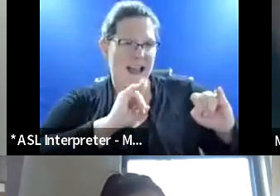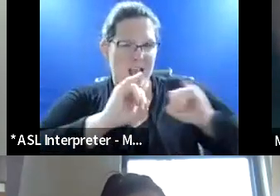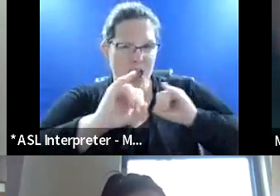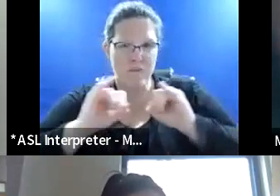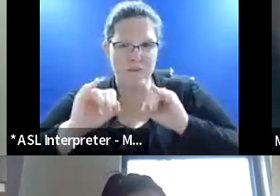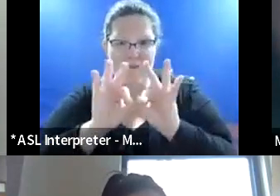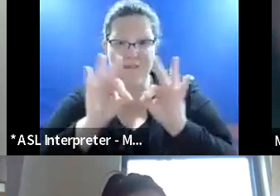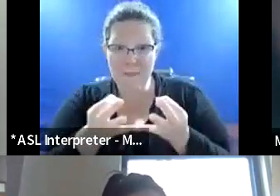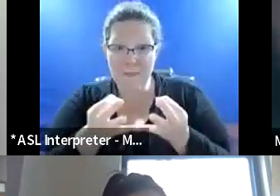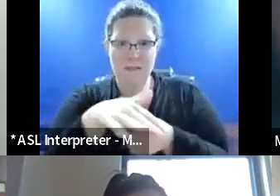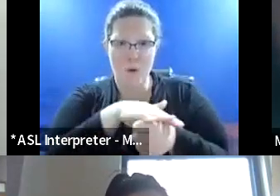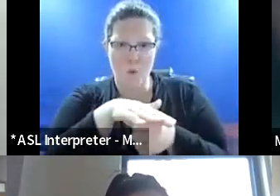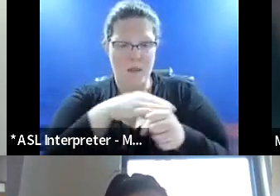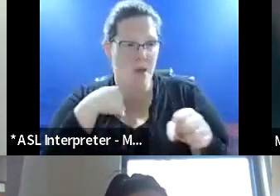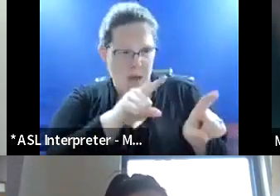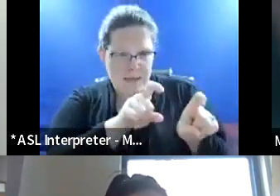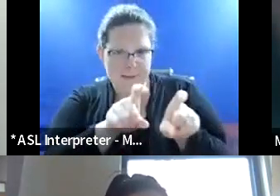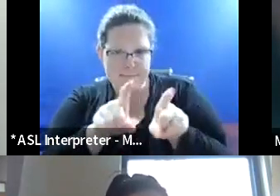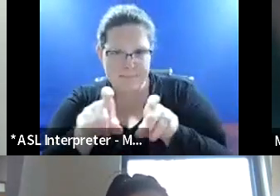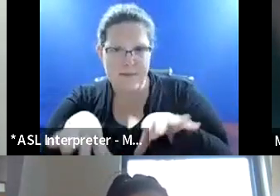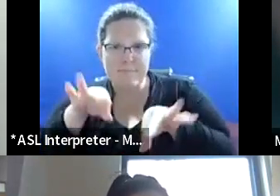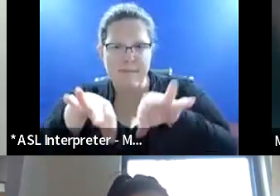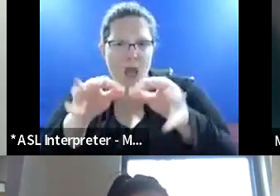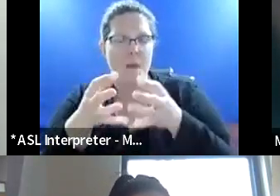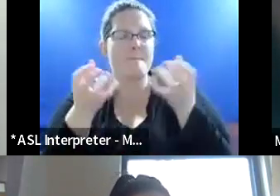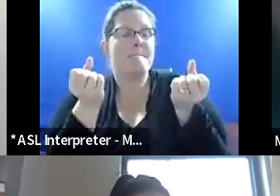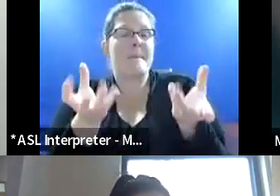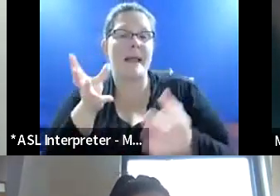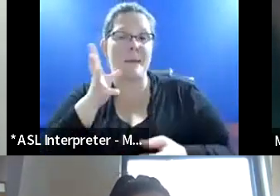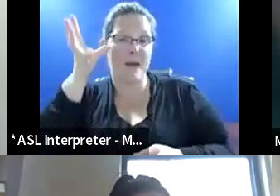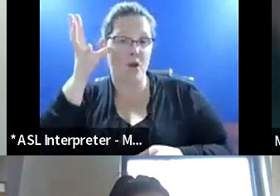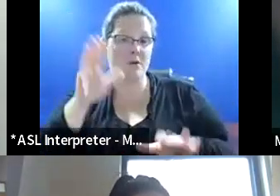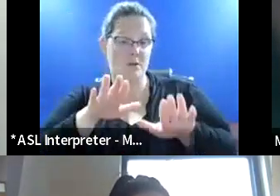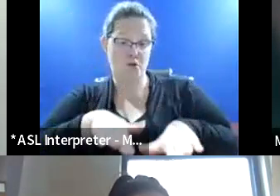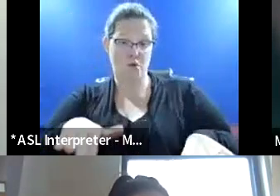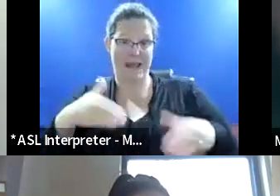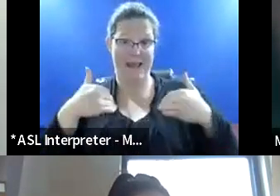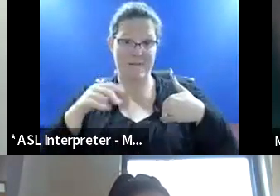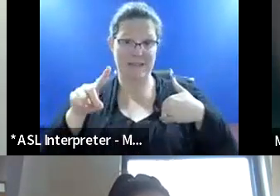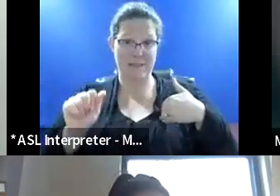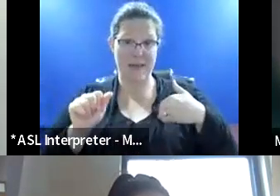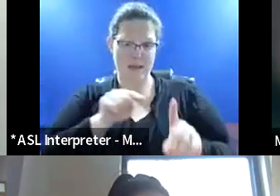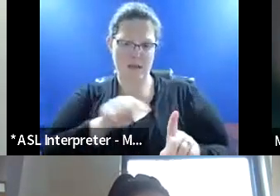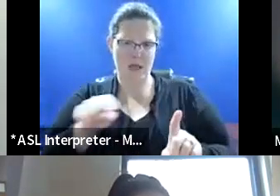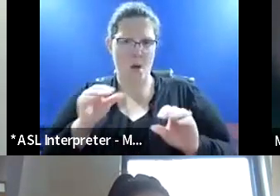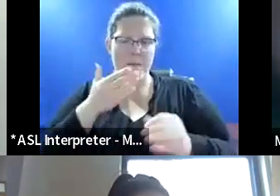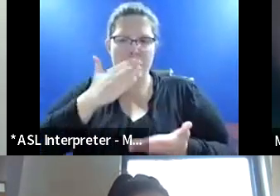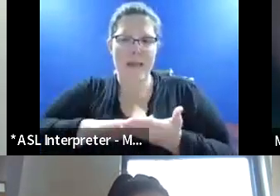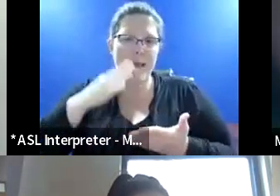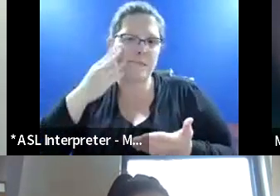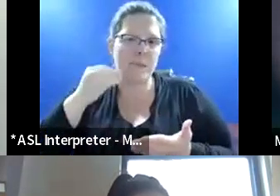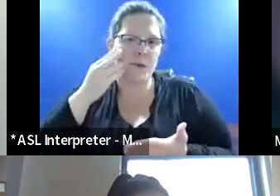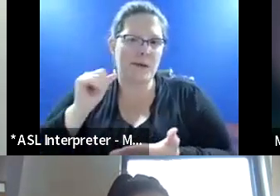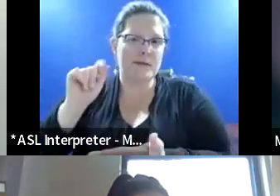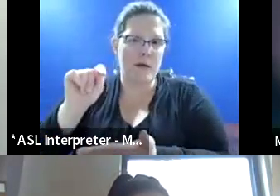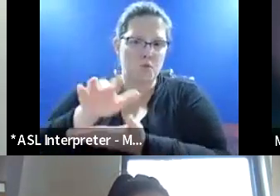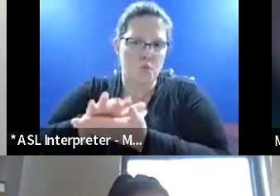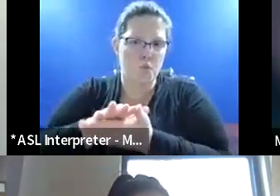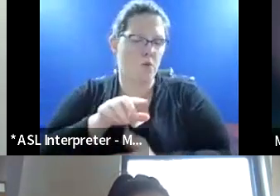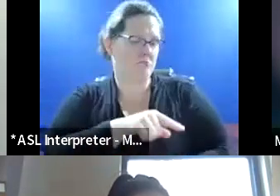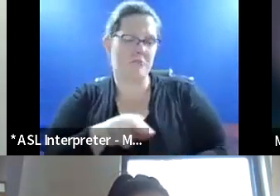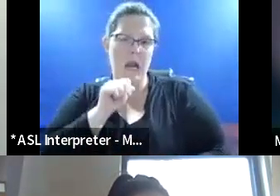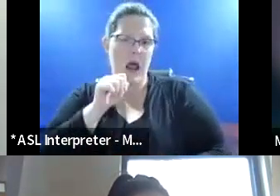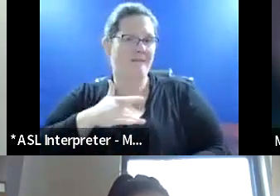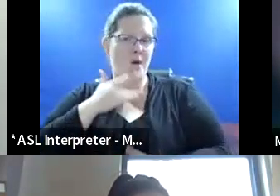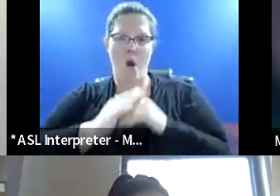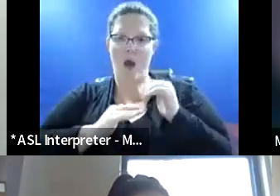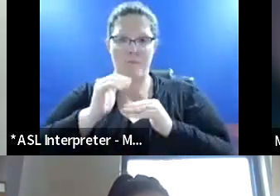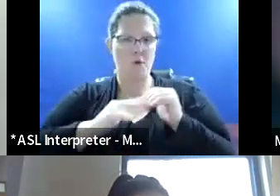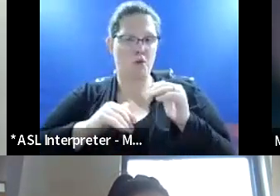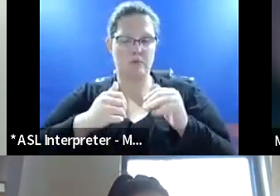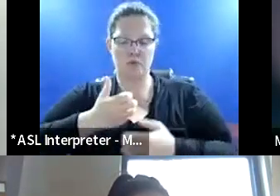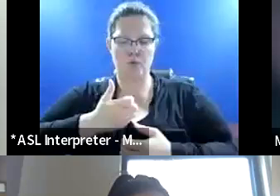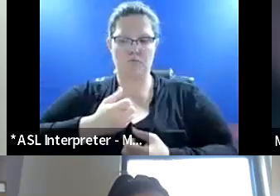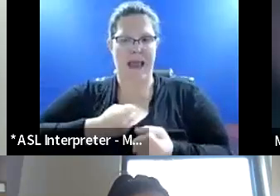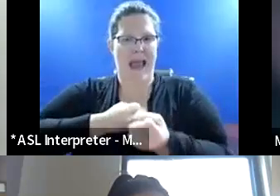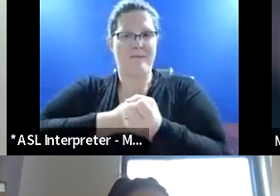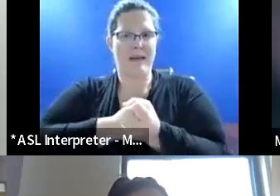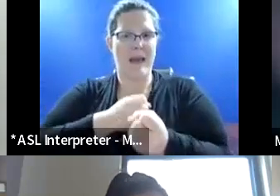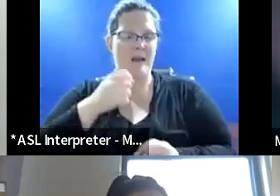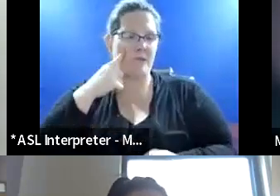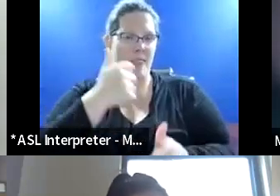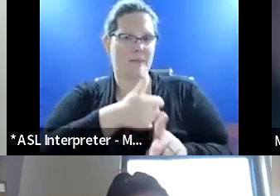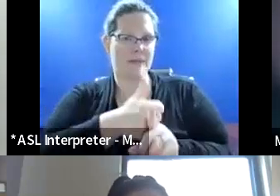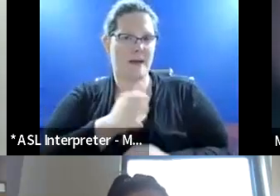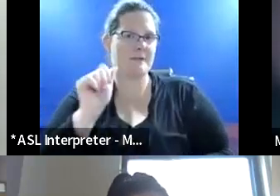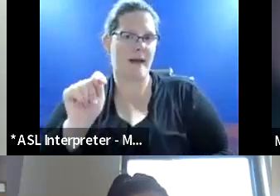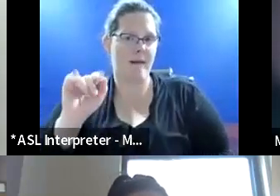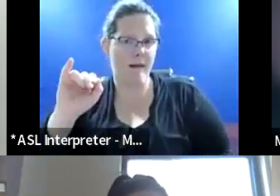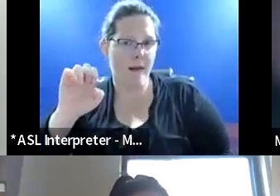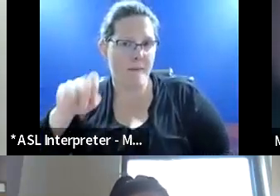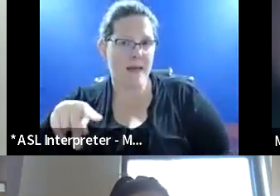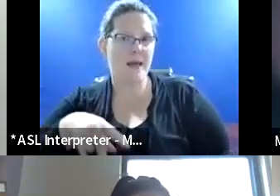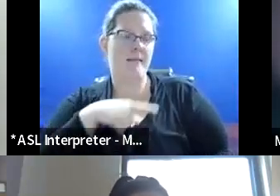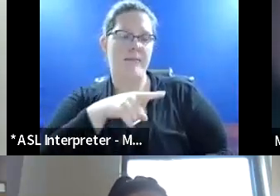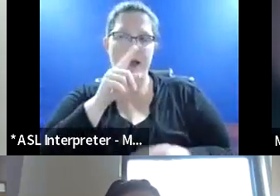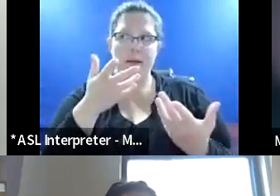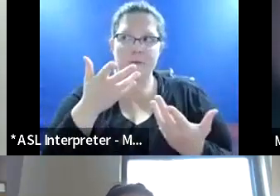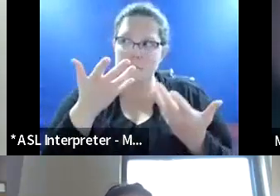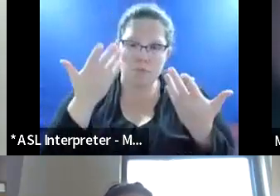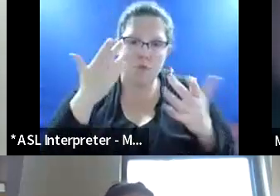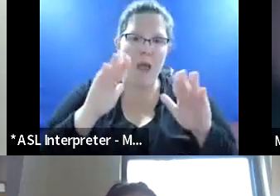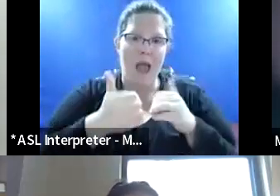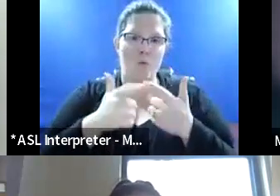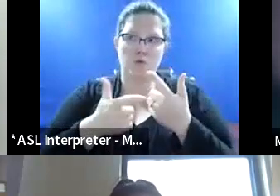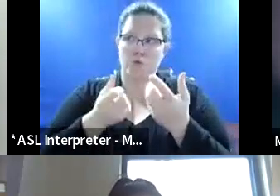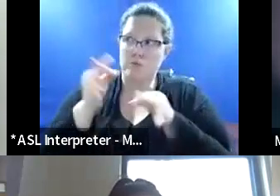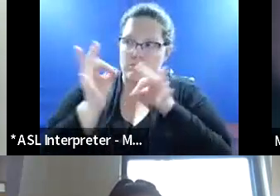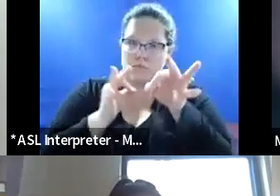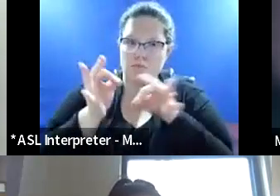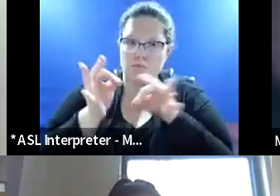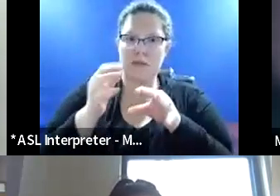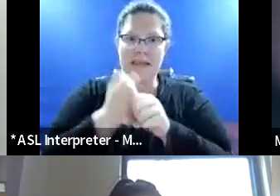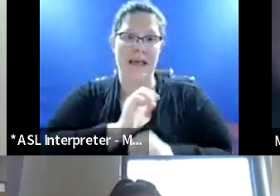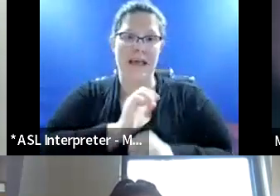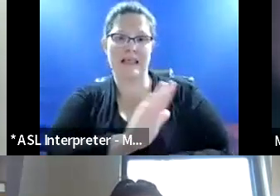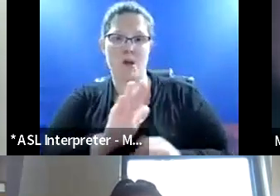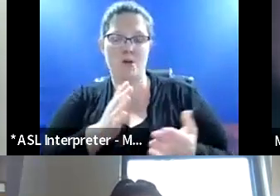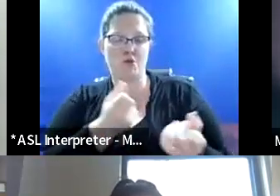SEPARATE FROM THE WORK THAT WE'RE DOING WITH OUR STATE DEPARTMENT OF CORRECTIONS, I PARTICIPATED IN SOME WORK WITH OUR AGENCY FOR JUVENILE SUSPECT 'TIS AND WE DID A CIRCUIT WIDE DEEP DIVE ON THE RACIAL AND ETHNIC DISPARITIES IN JUVENILE JUSTICE INVOLVEMENT AMONG YOUTH AND WE FOUND THAT YOUNG WITH DISABILITIES WERE DISPROPORTIONATELY REPRESENTED IN JEWEL NILE JUSTICE ACTIVITY.